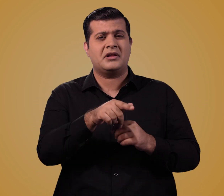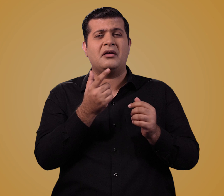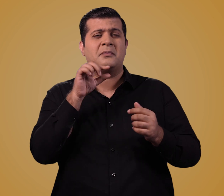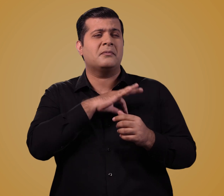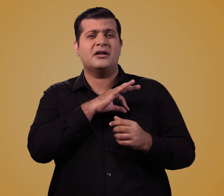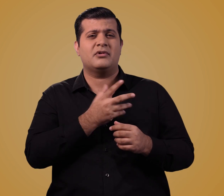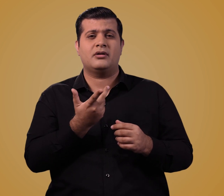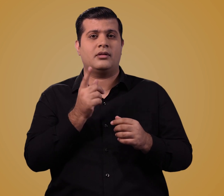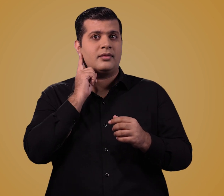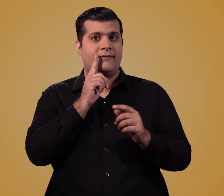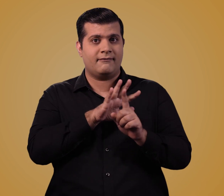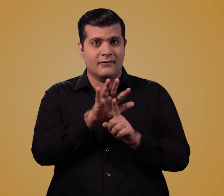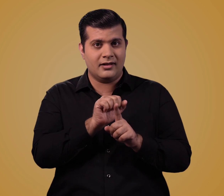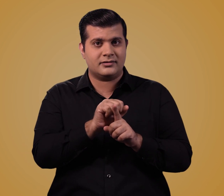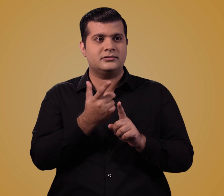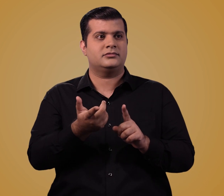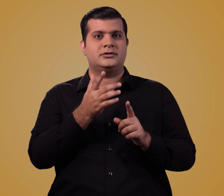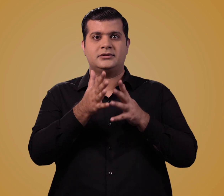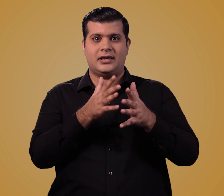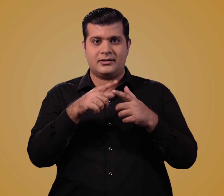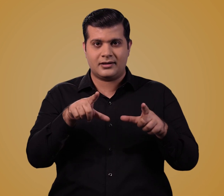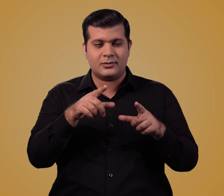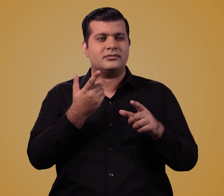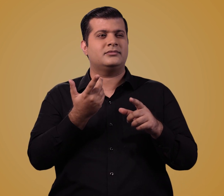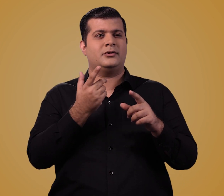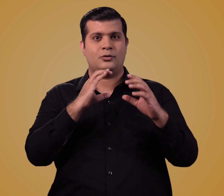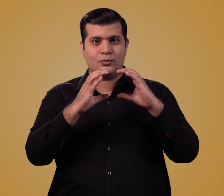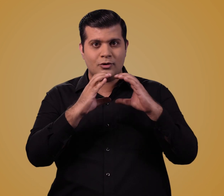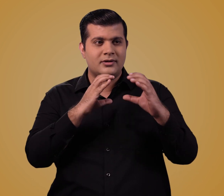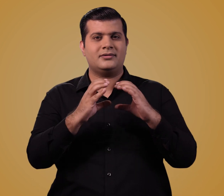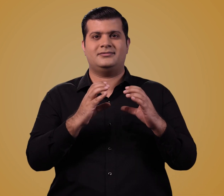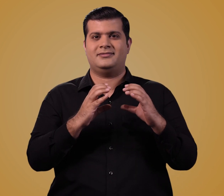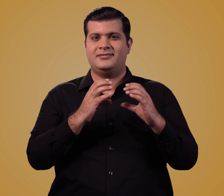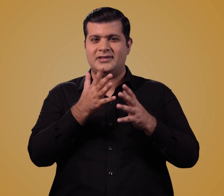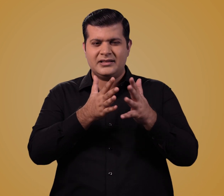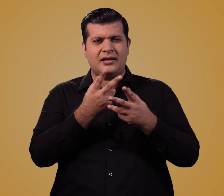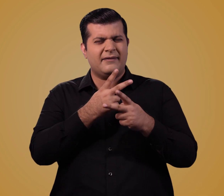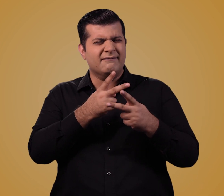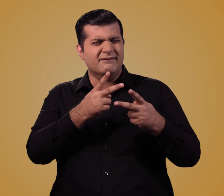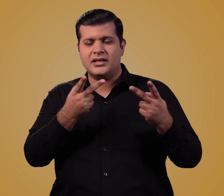You will learn about Deaf culture, sign language, communicating in sign and more!